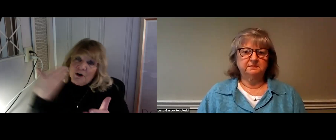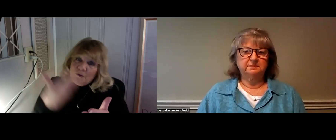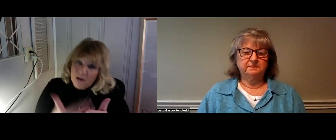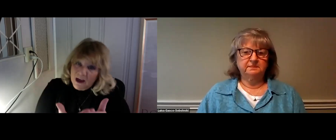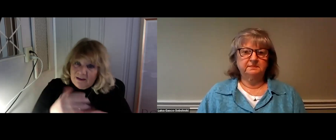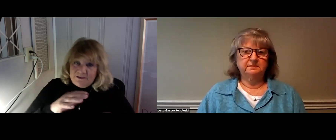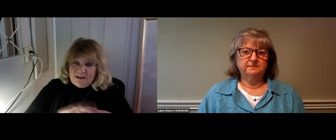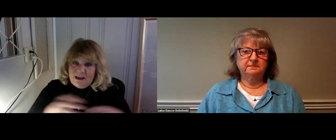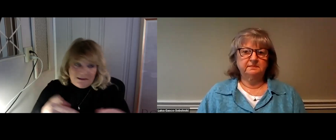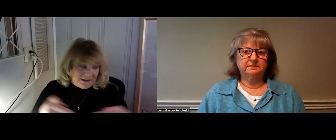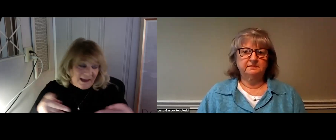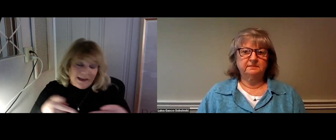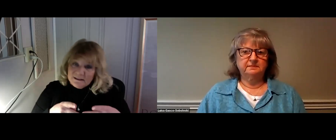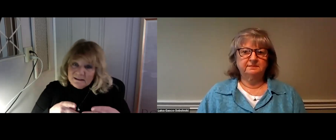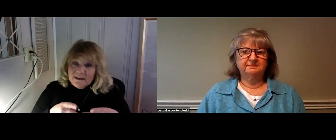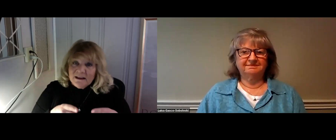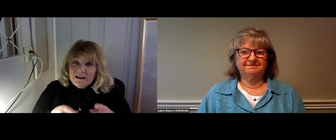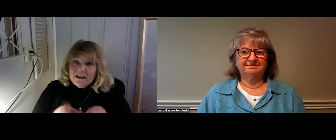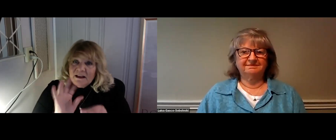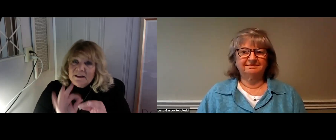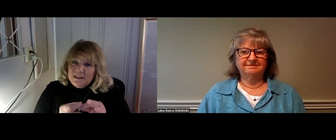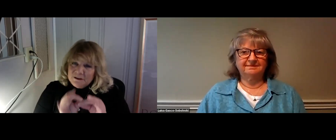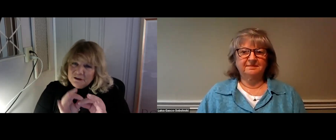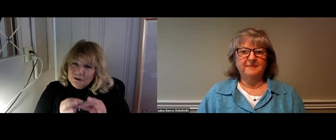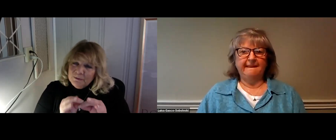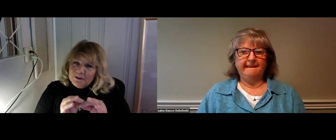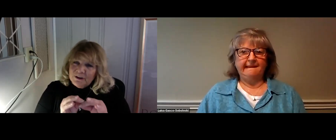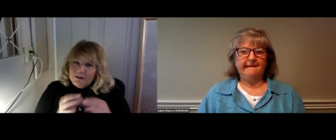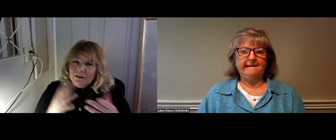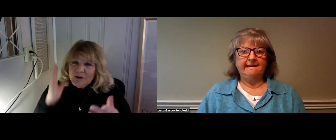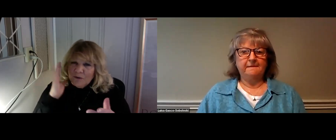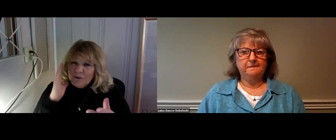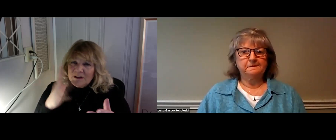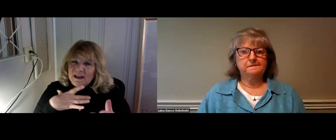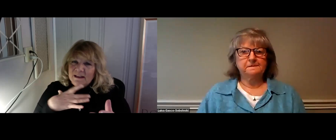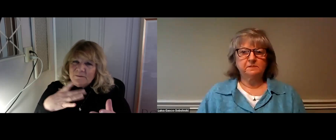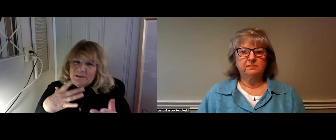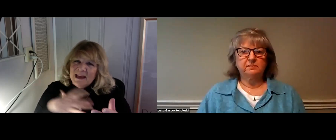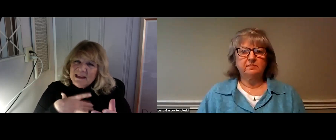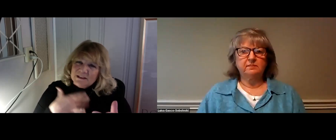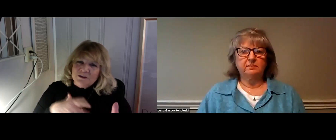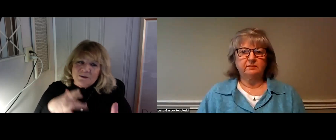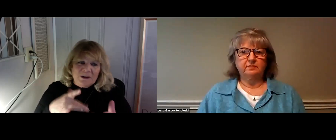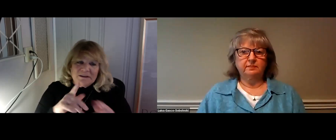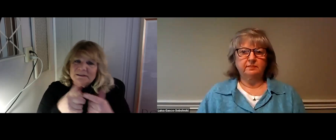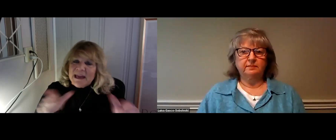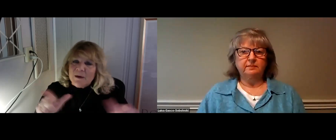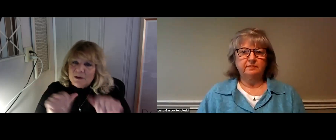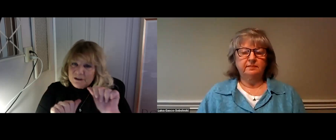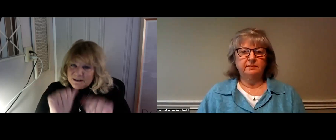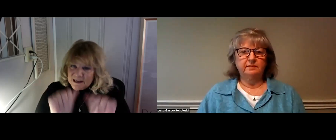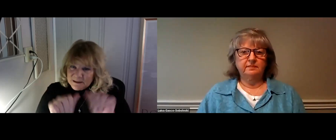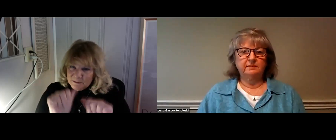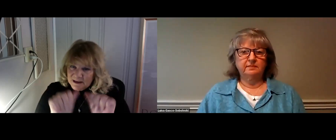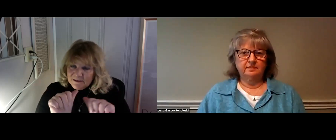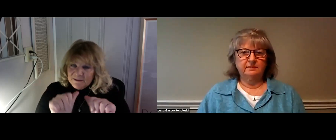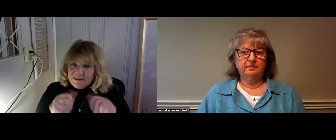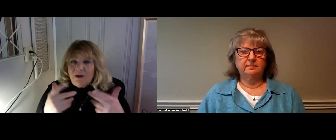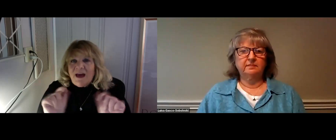on-site, the interpreter will likely do a language assessment. They will have a